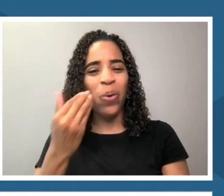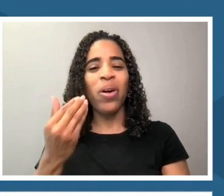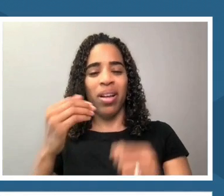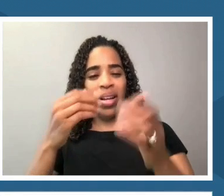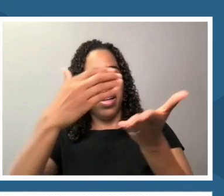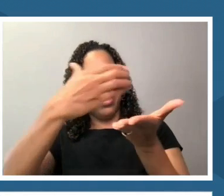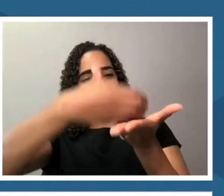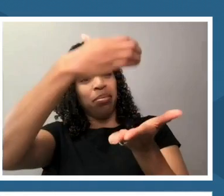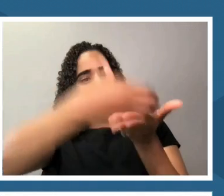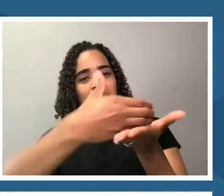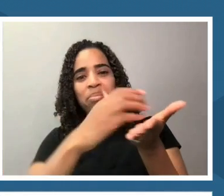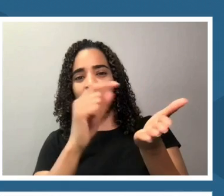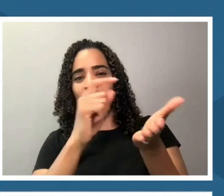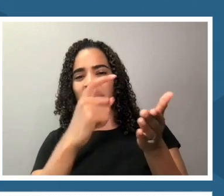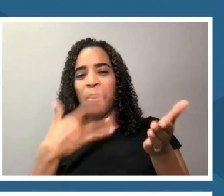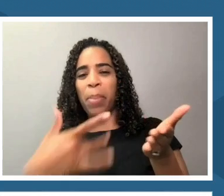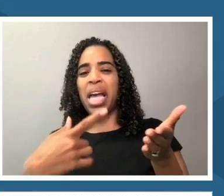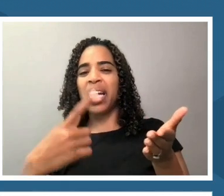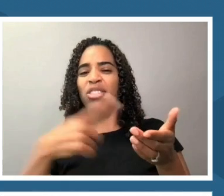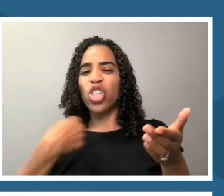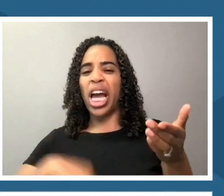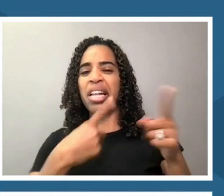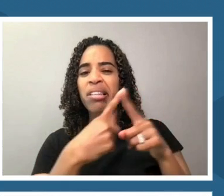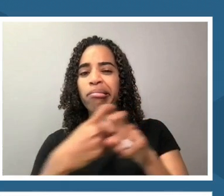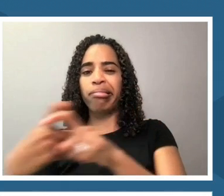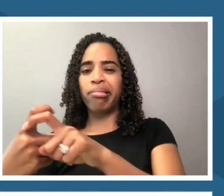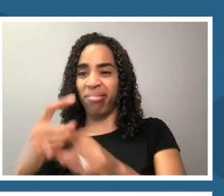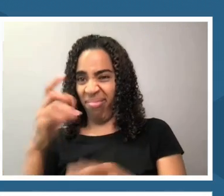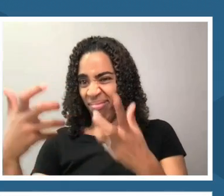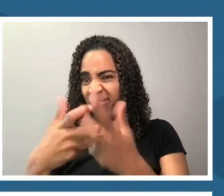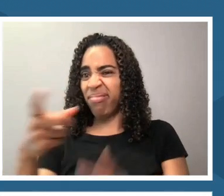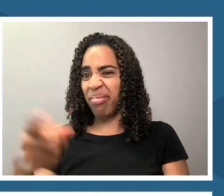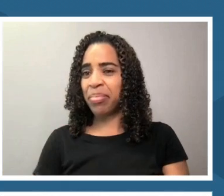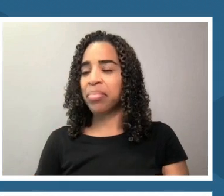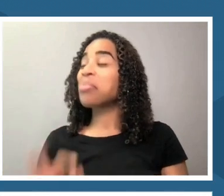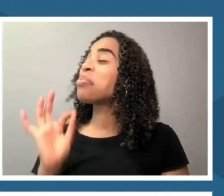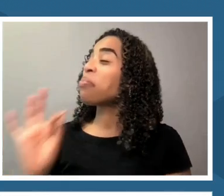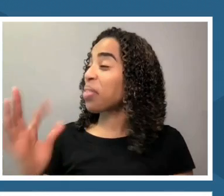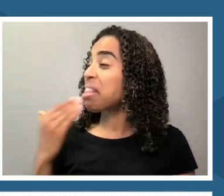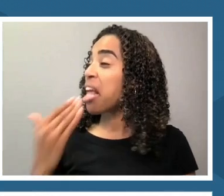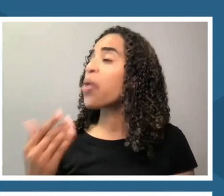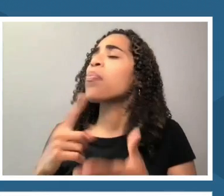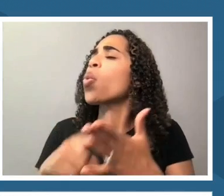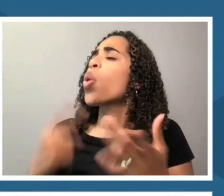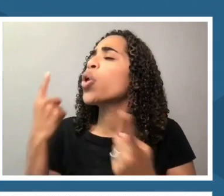you think is happening in these images